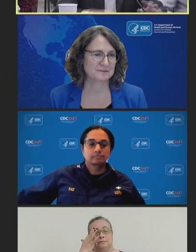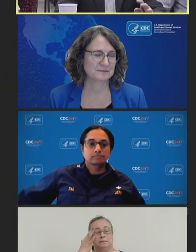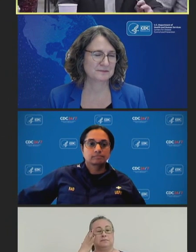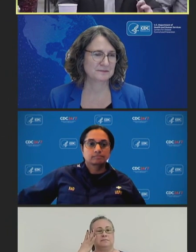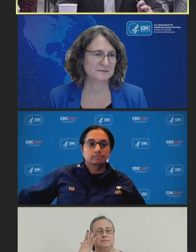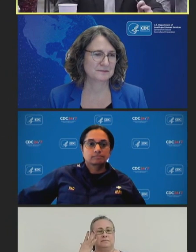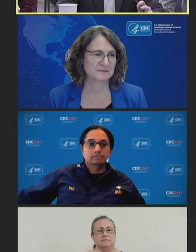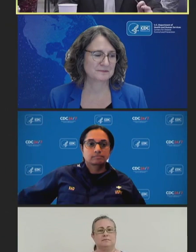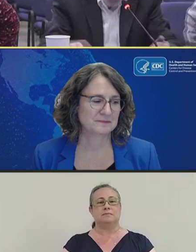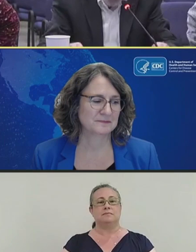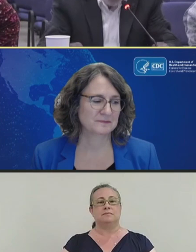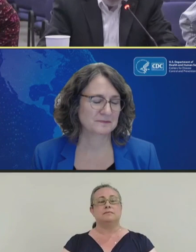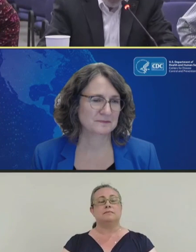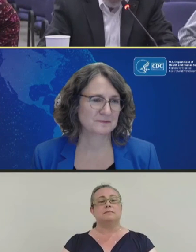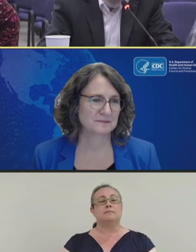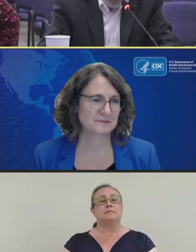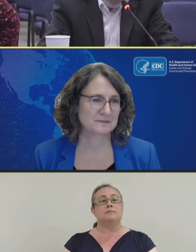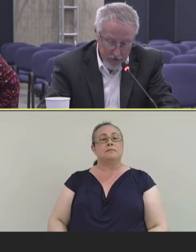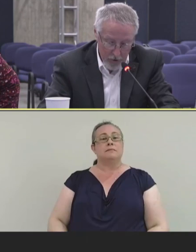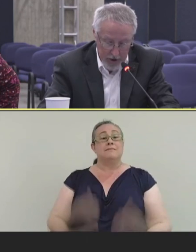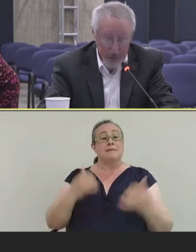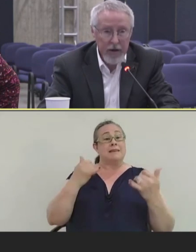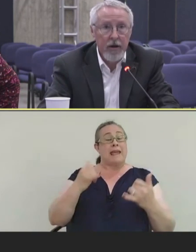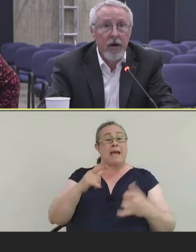So, we've now reached our lunch break.